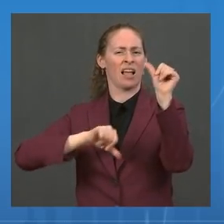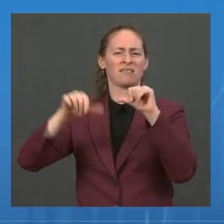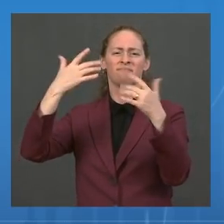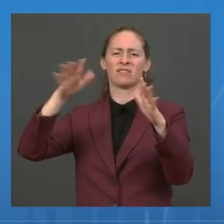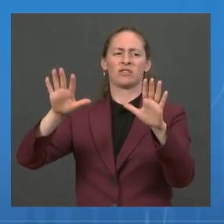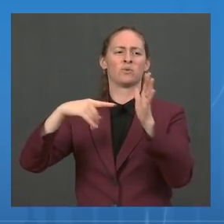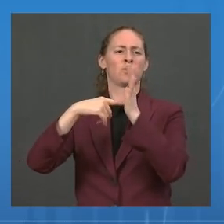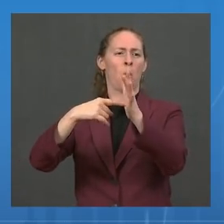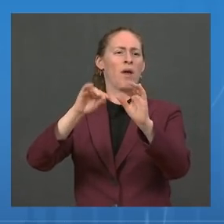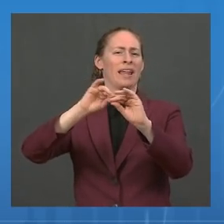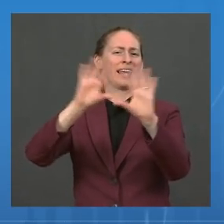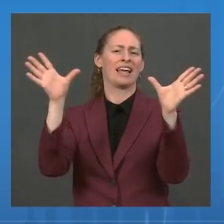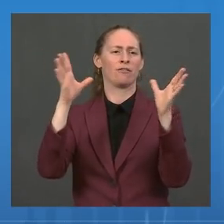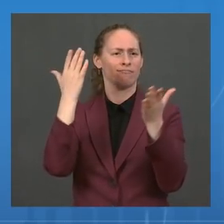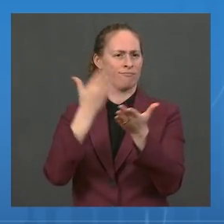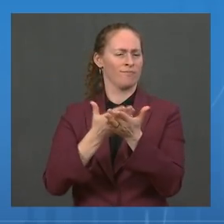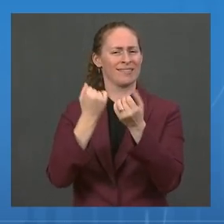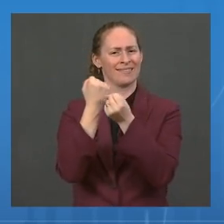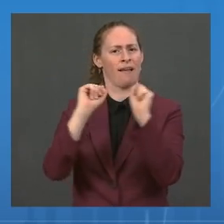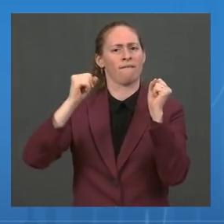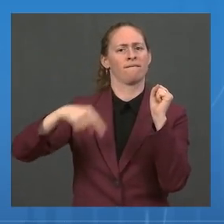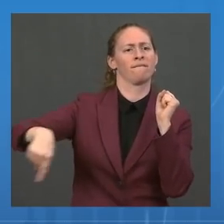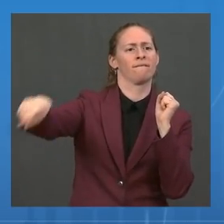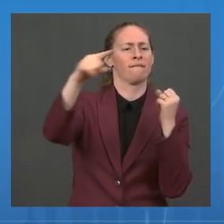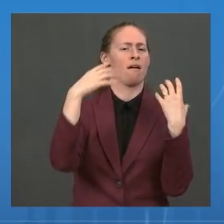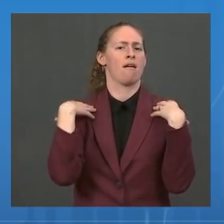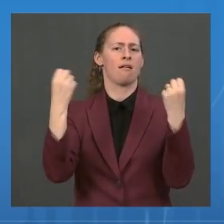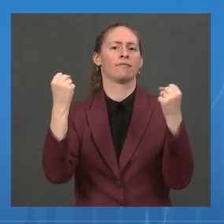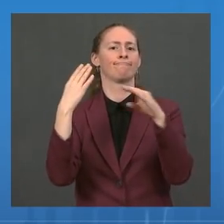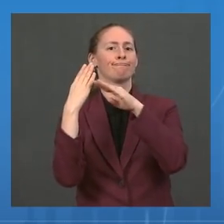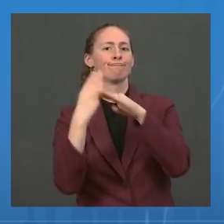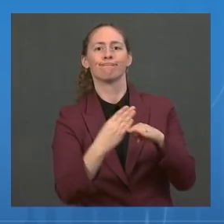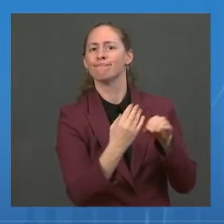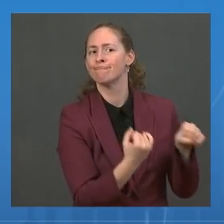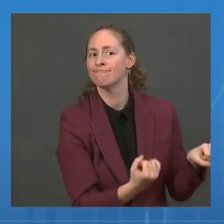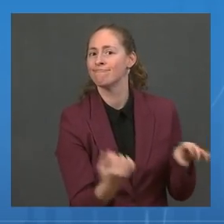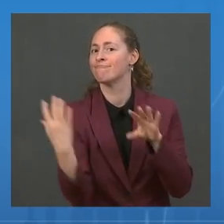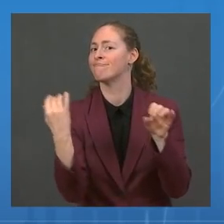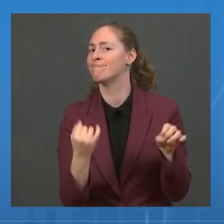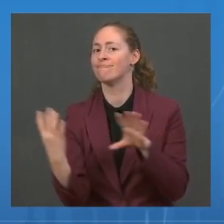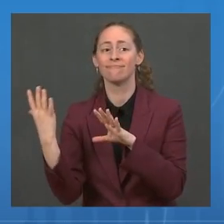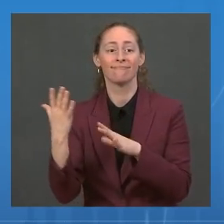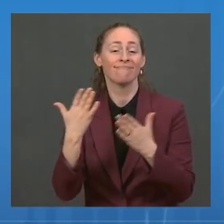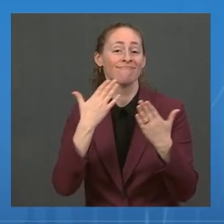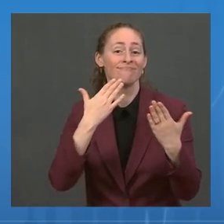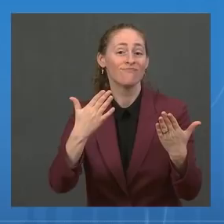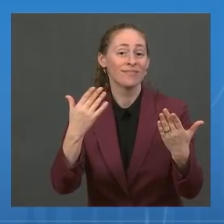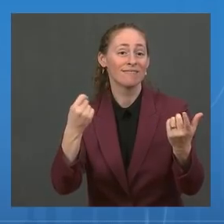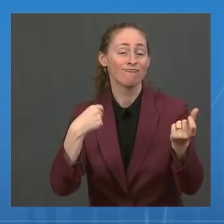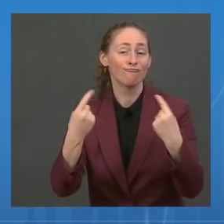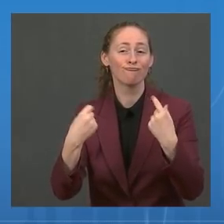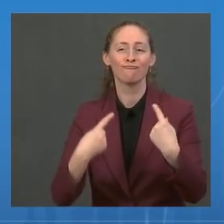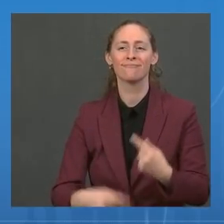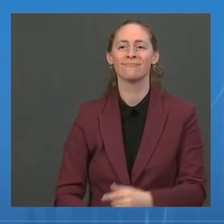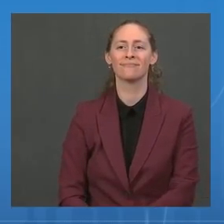and keep people out of the hospital. Thanks so much. And I look forward to taking some of your questions. I'll turn it back to Jeff. Mr. Zients: Thanks, Dr. Murthy.